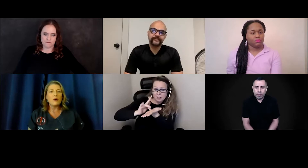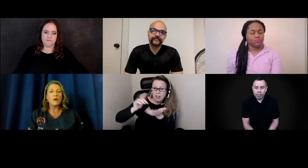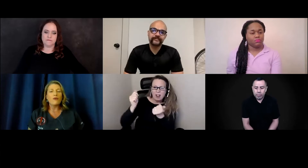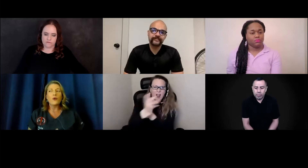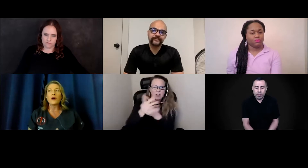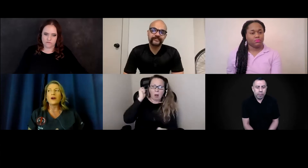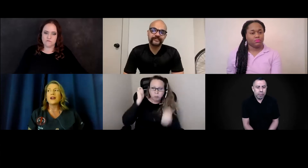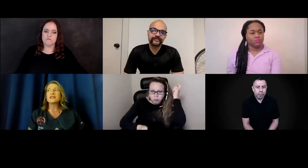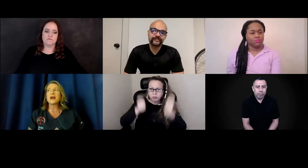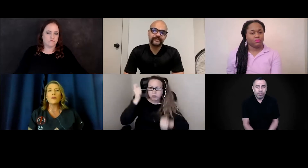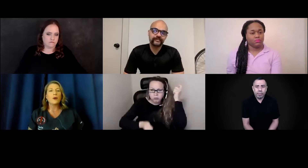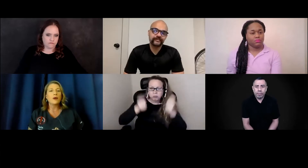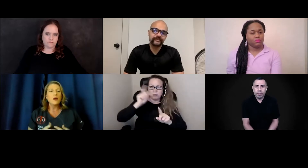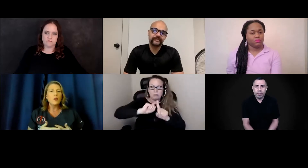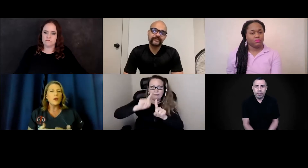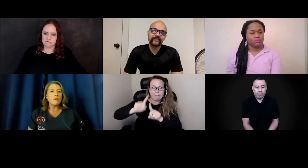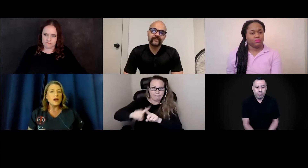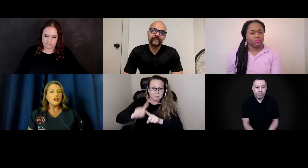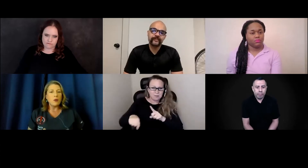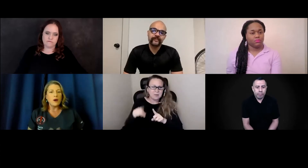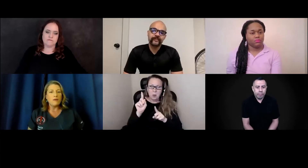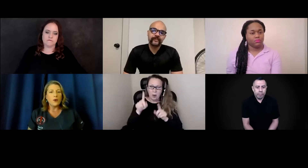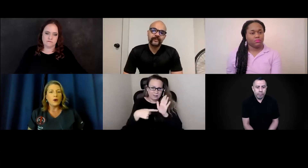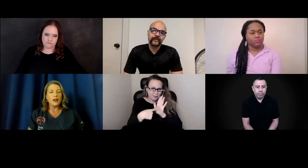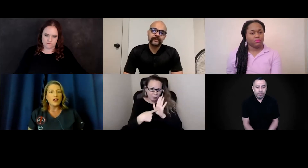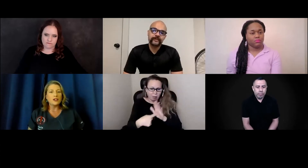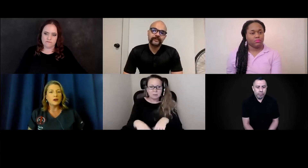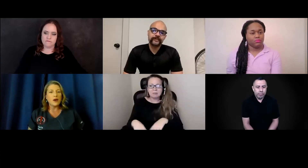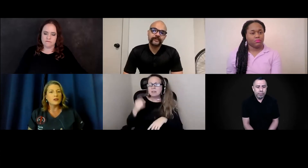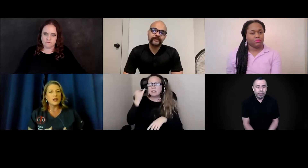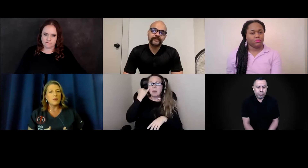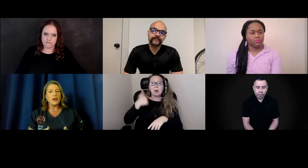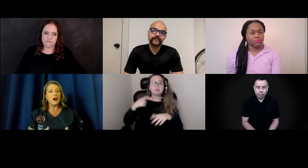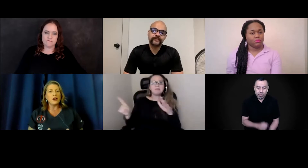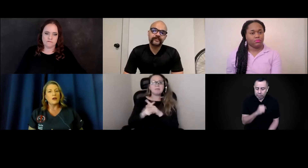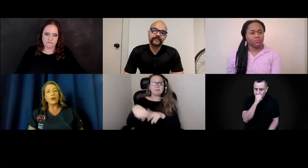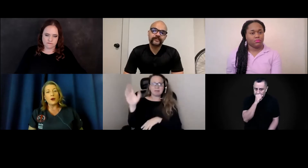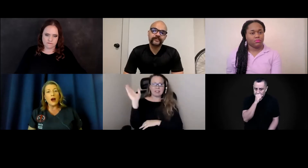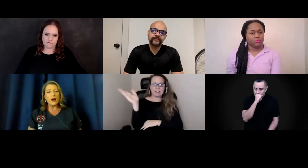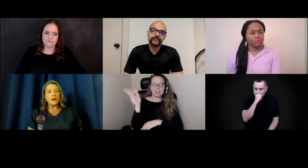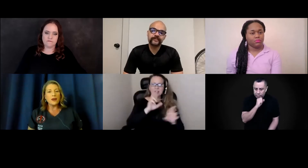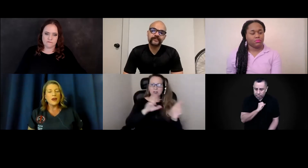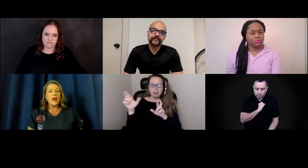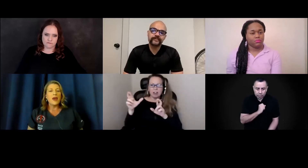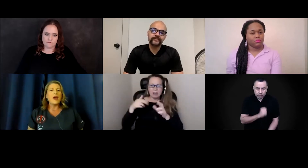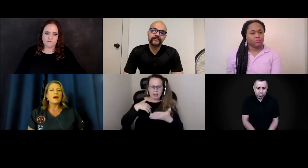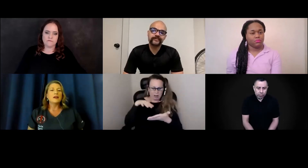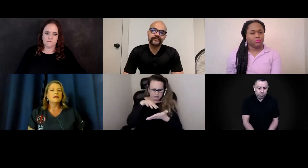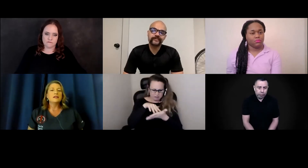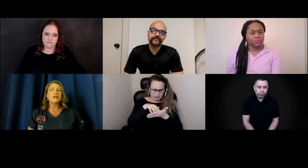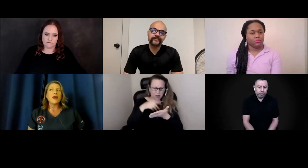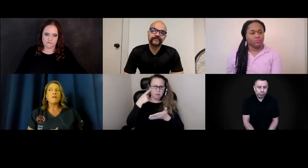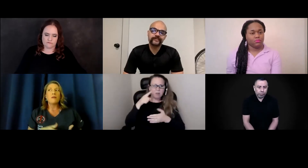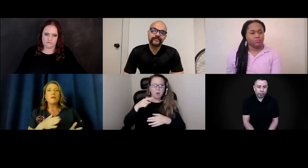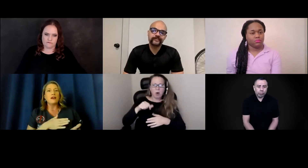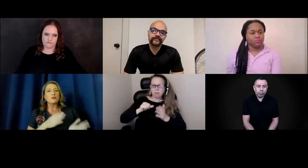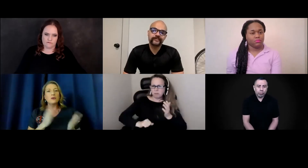So, for example, we might show up for a lecture that was going to be on a thoracotomy and